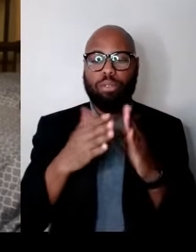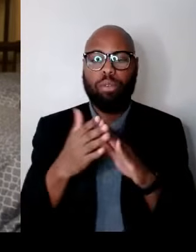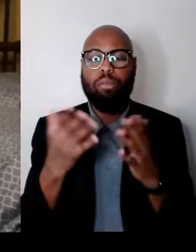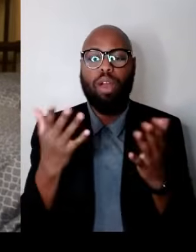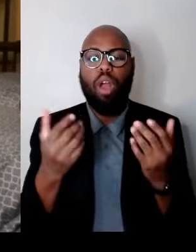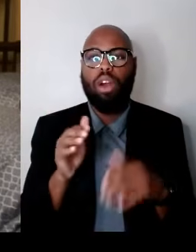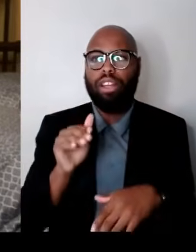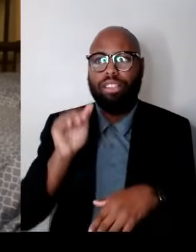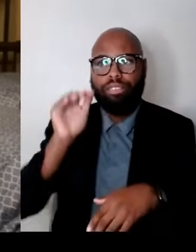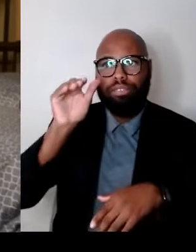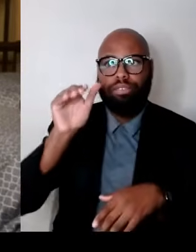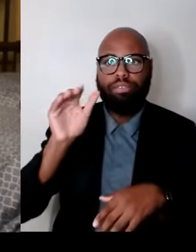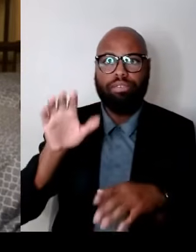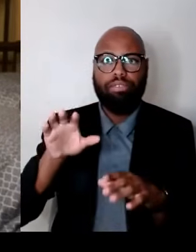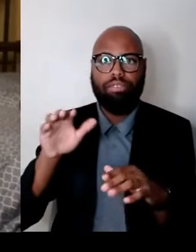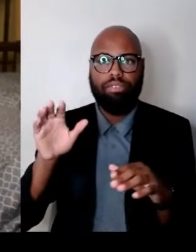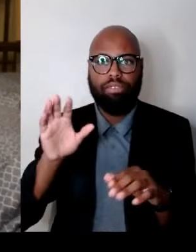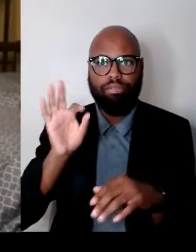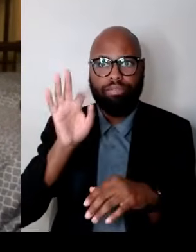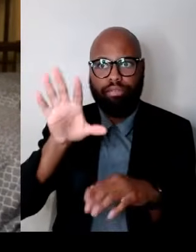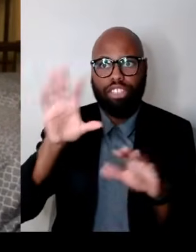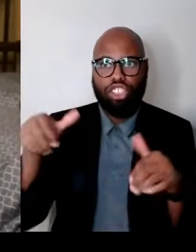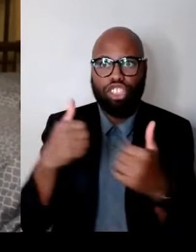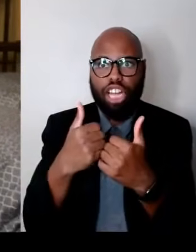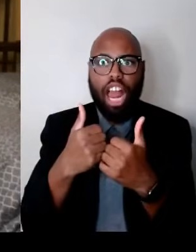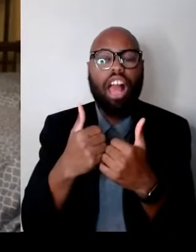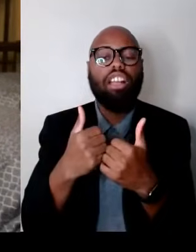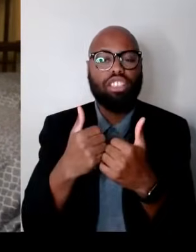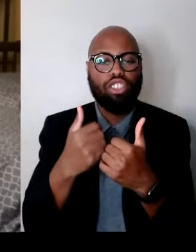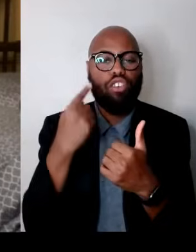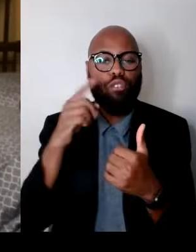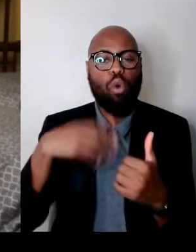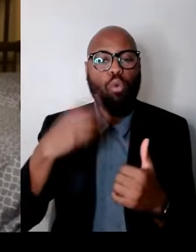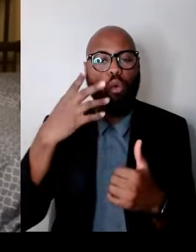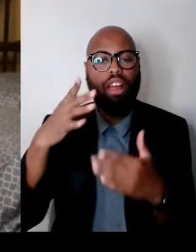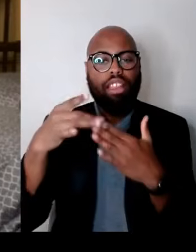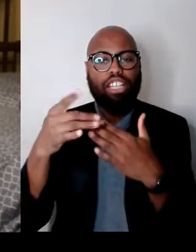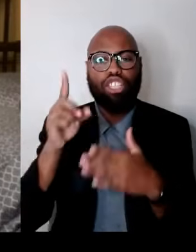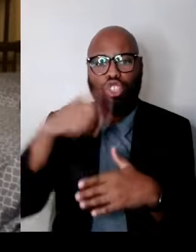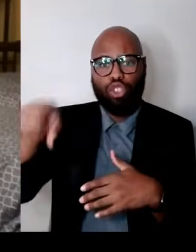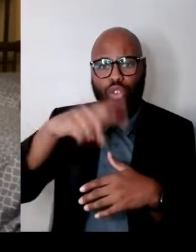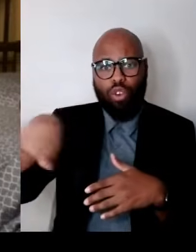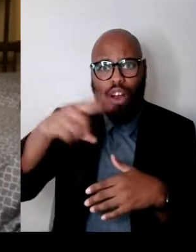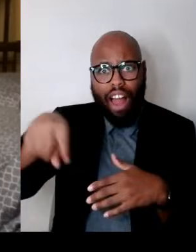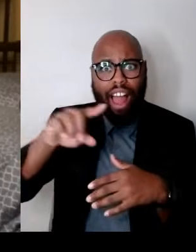which is you've gotta go get your people because without white people acknowledging